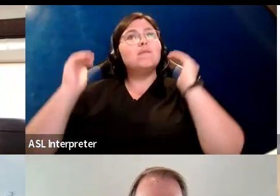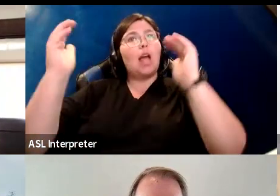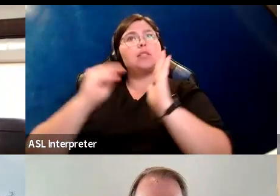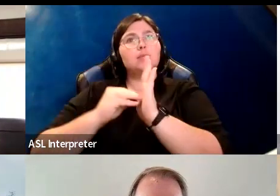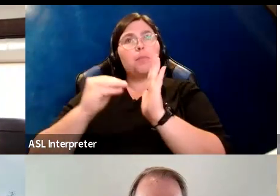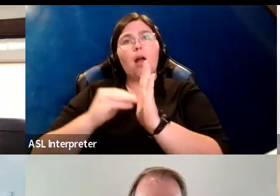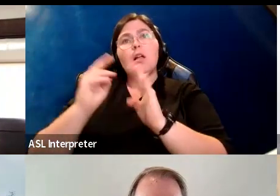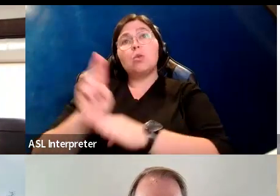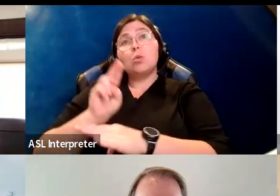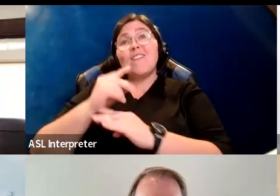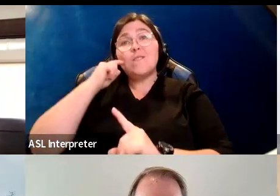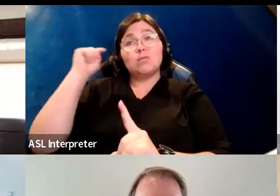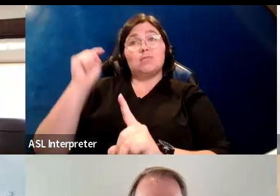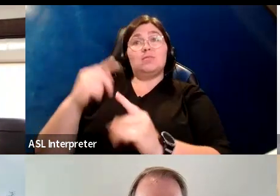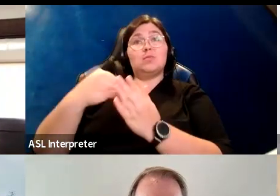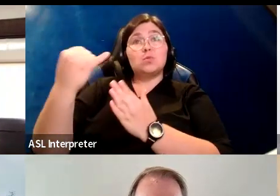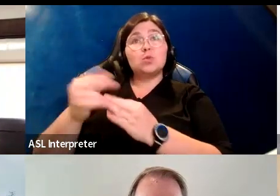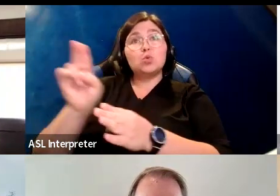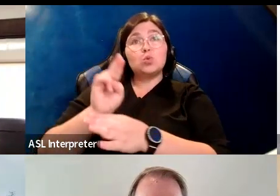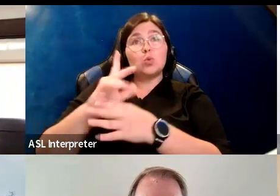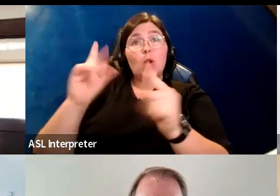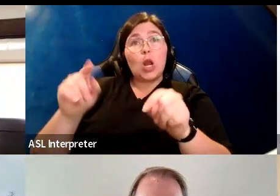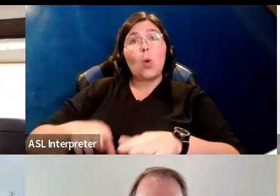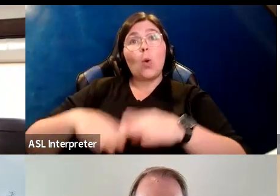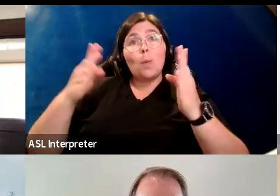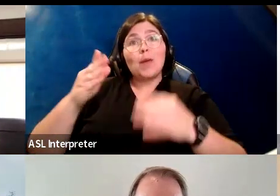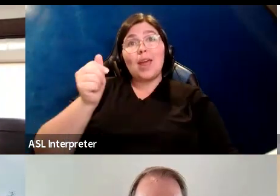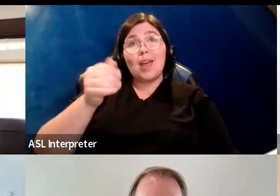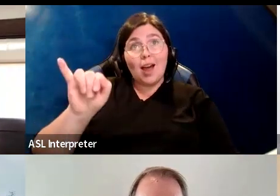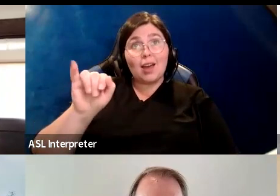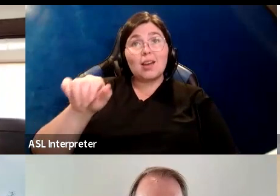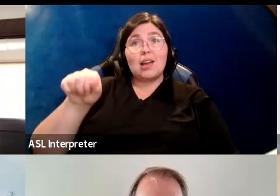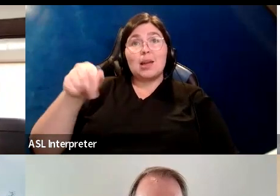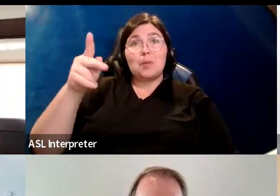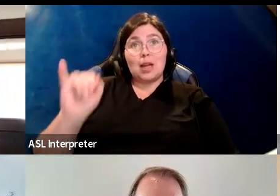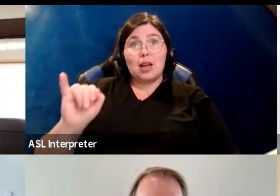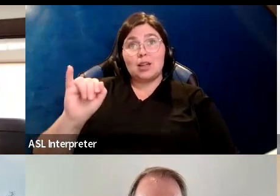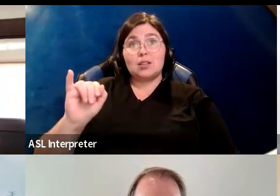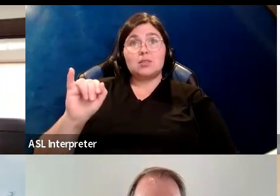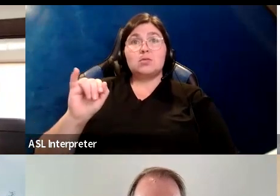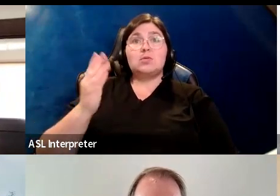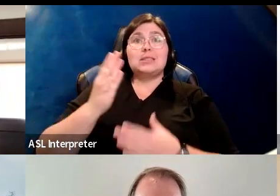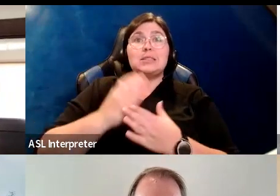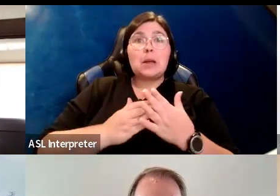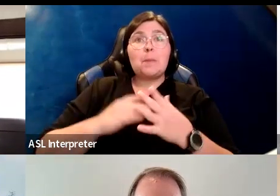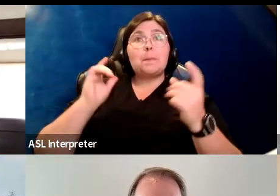For this project, we're using the OpenAI API with some modifications to it.